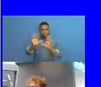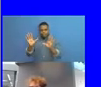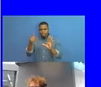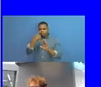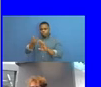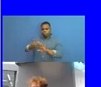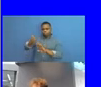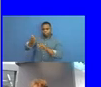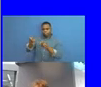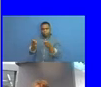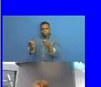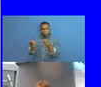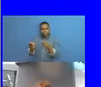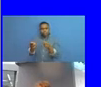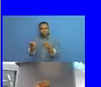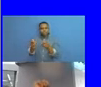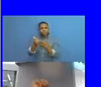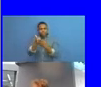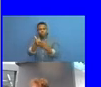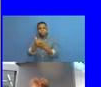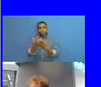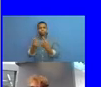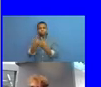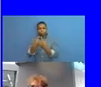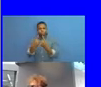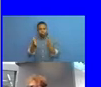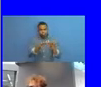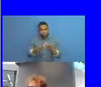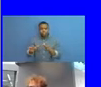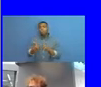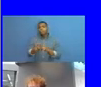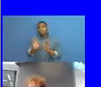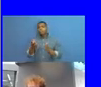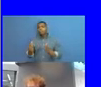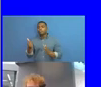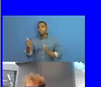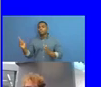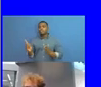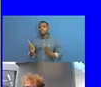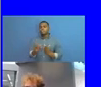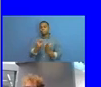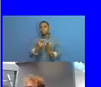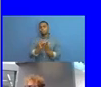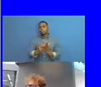This is what one of the screens in our canvas look like. First level, as I said, it's really